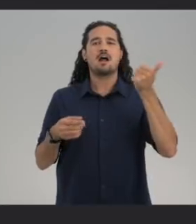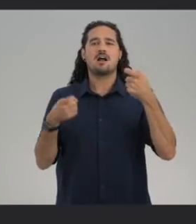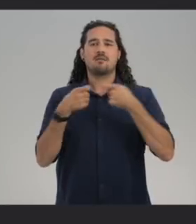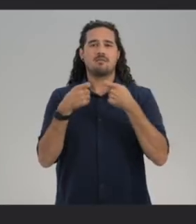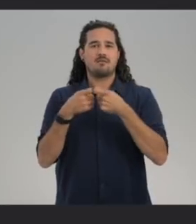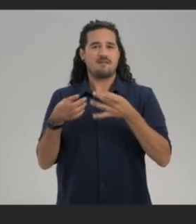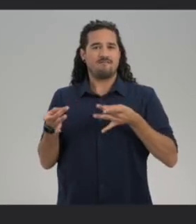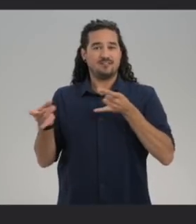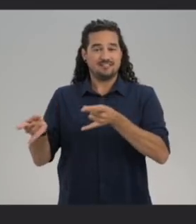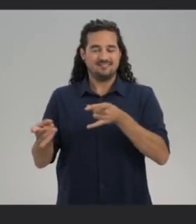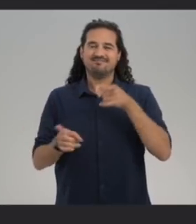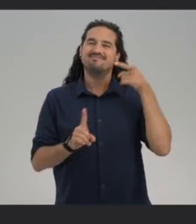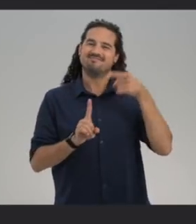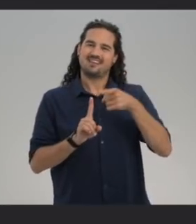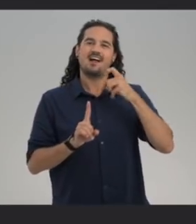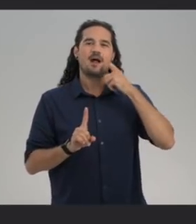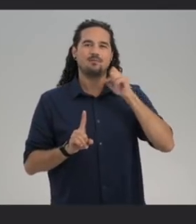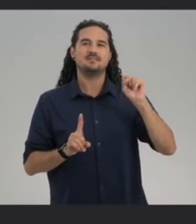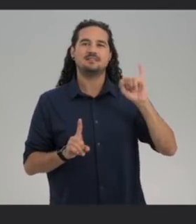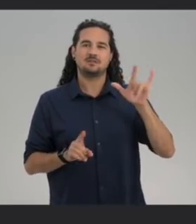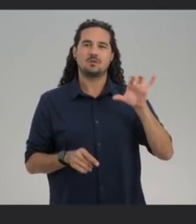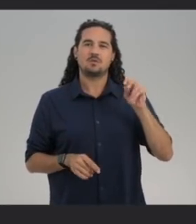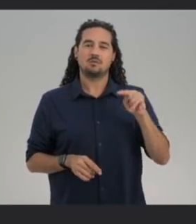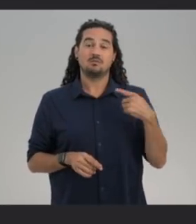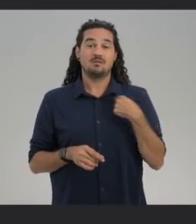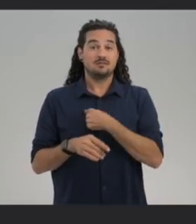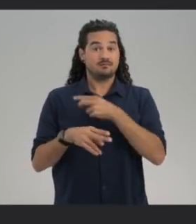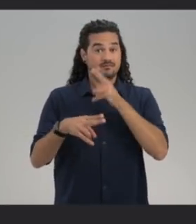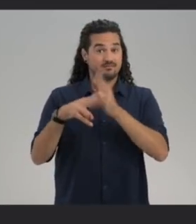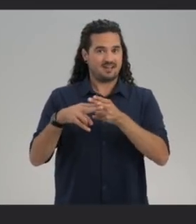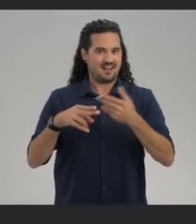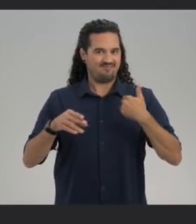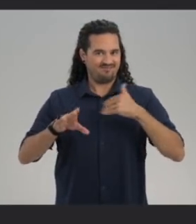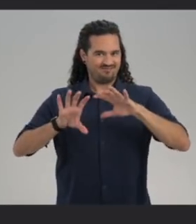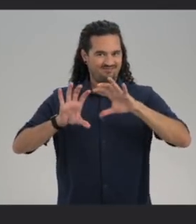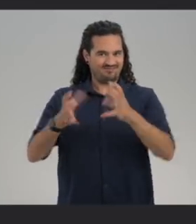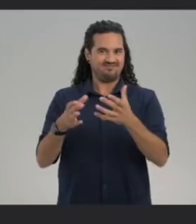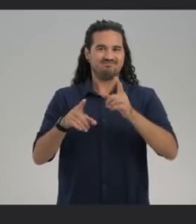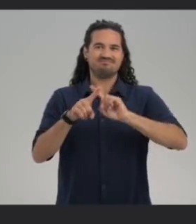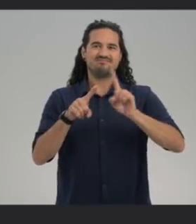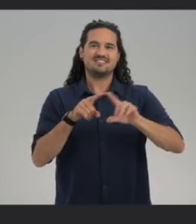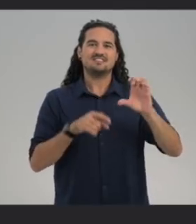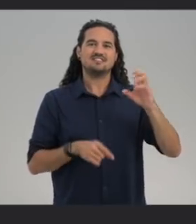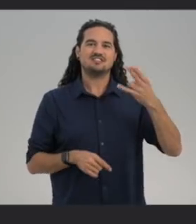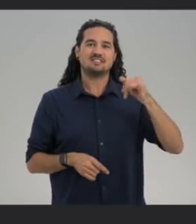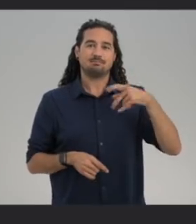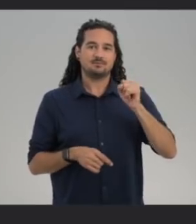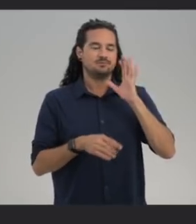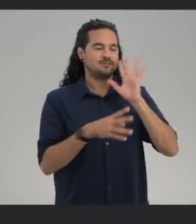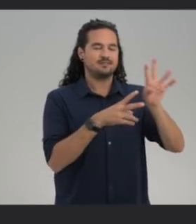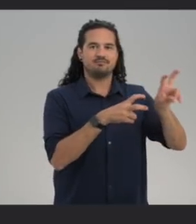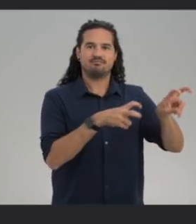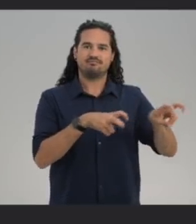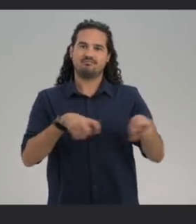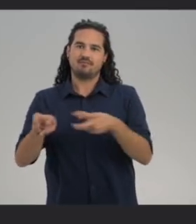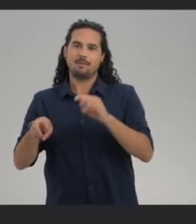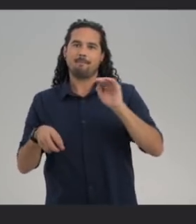of Apple Silicon. And as we've said, we're developing a family of chips. And we're going to transition the Mac line to these new chips